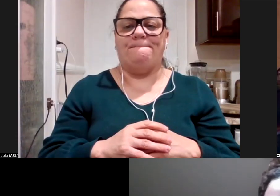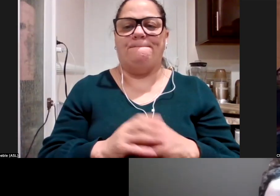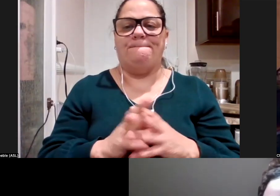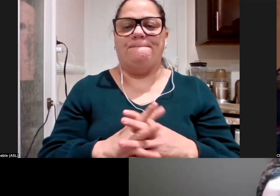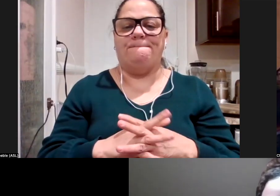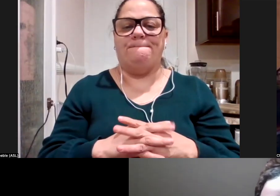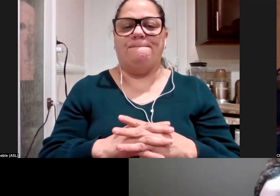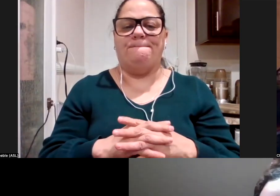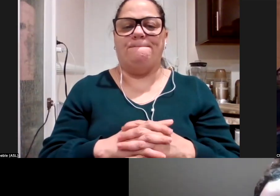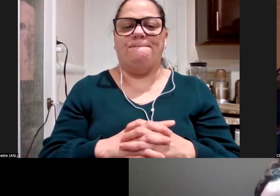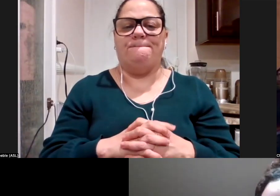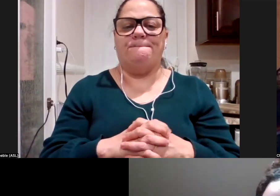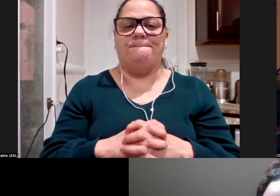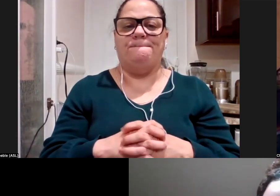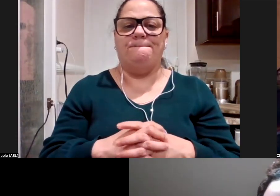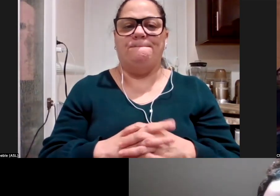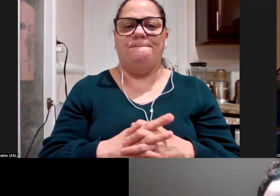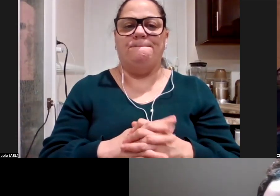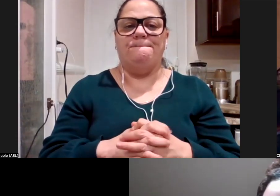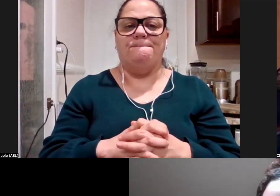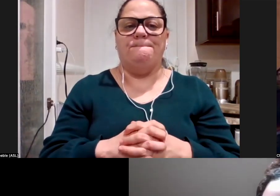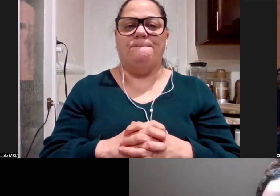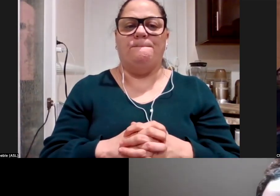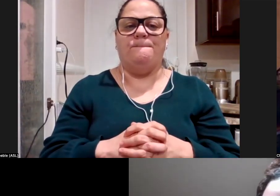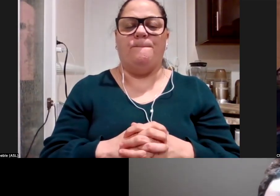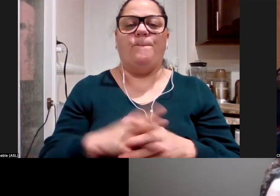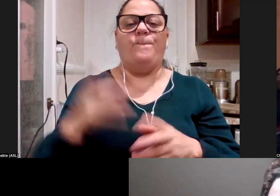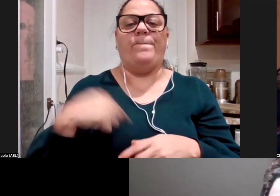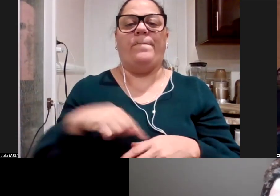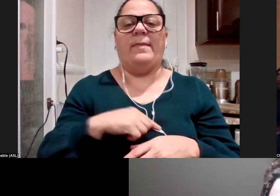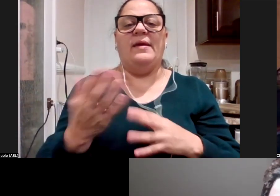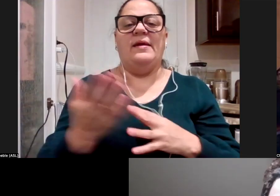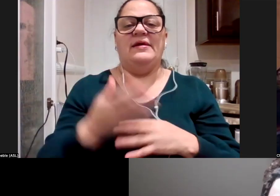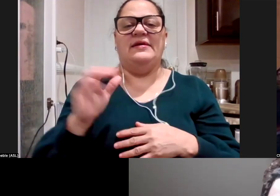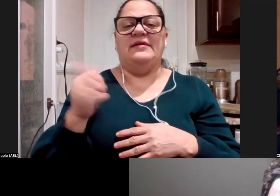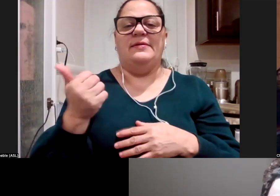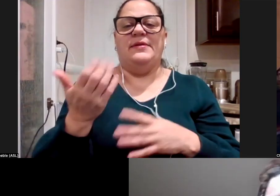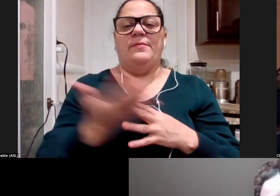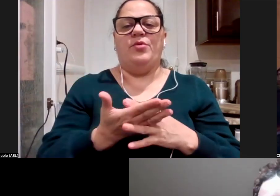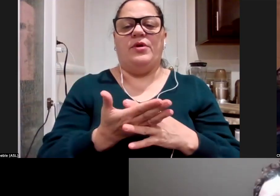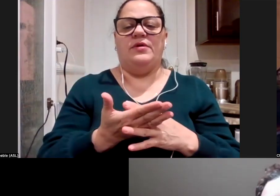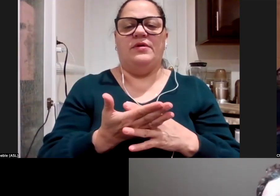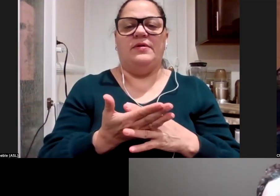[ALICE] Should we take a 10-minute break? [NATALIE] Yeah, we could take a 10-minute